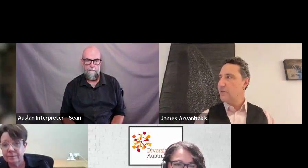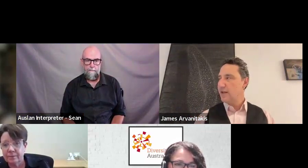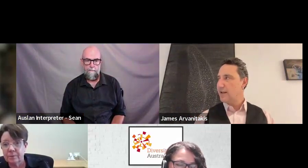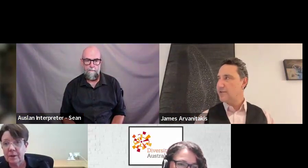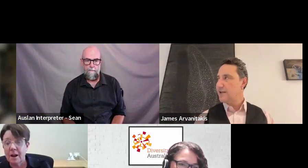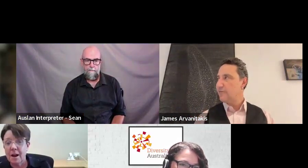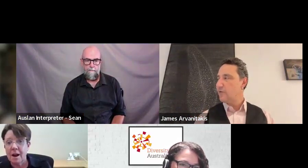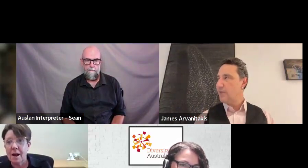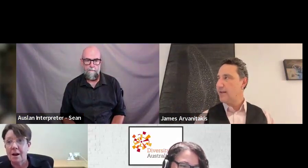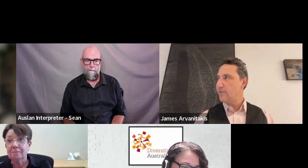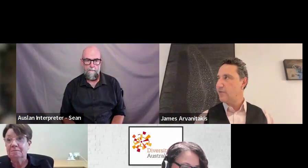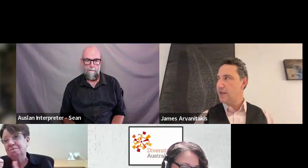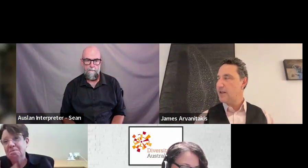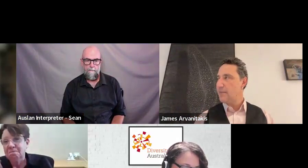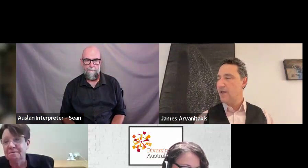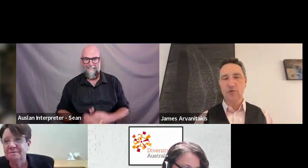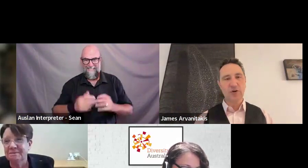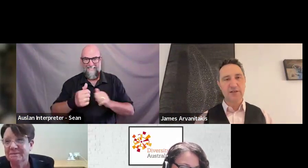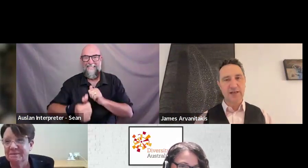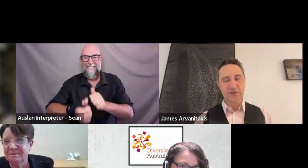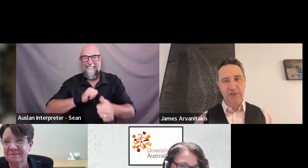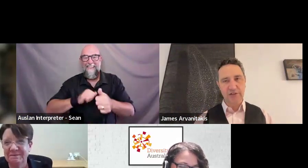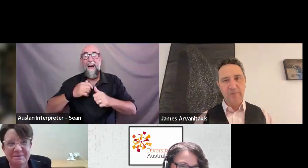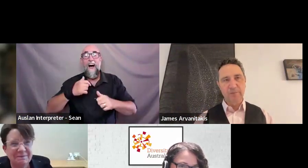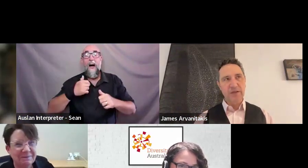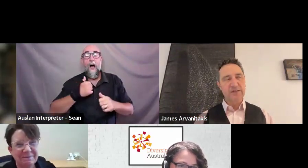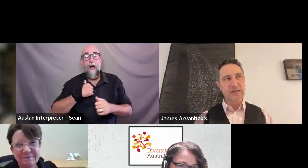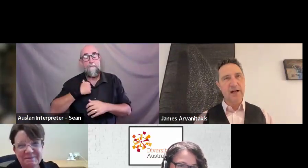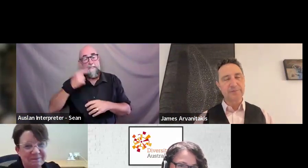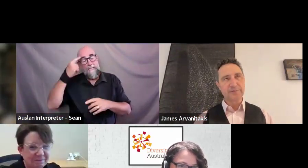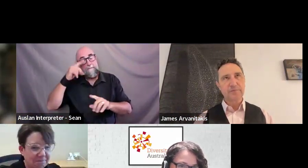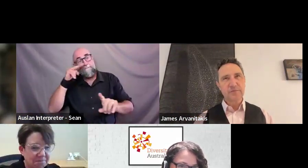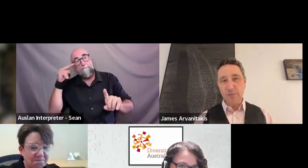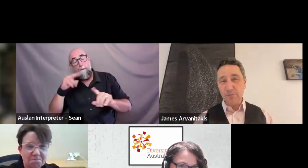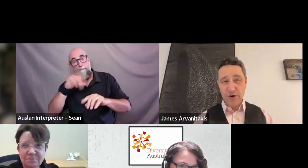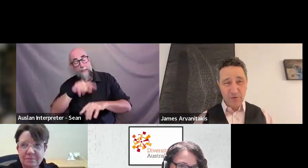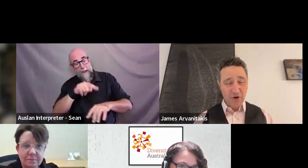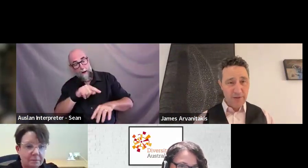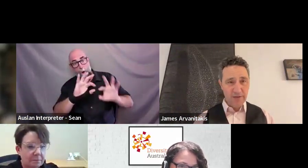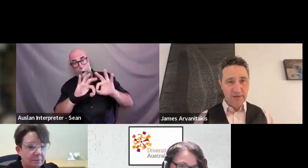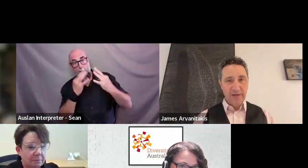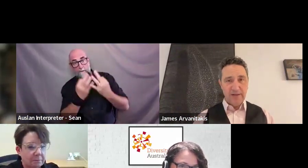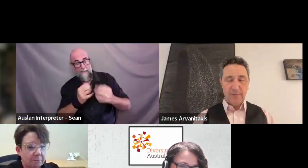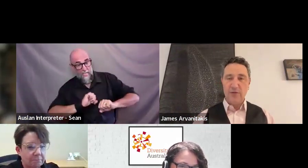programming, not that I'm saying board should not get involved in programming directly, but warning on that one!